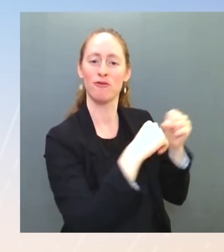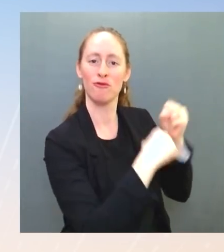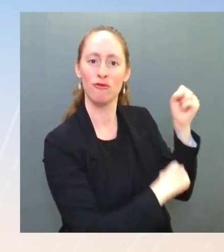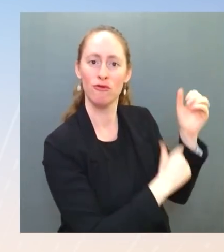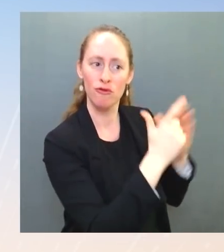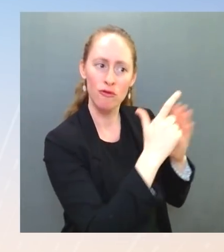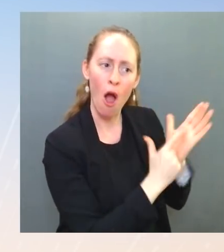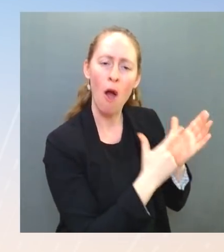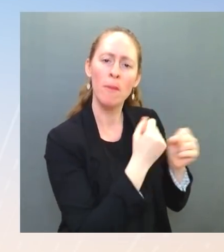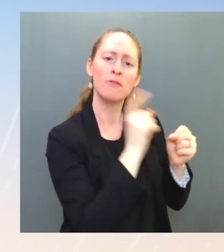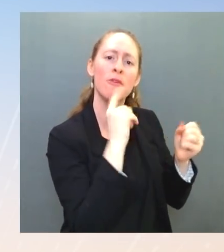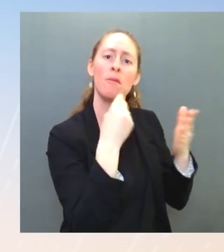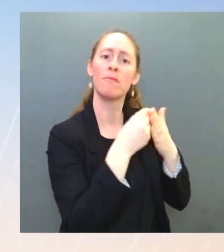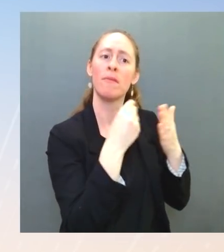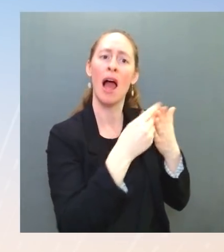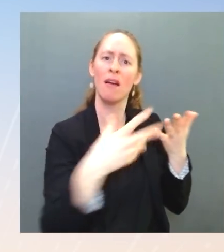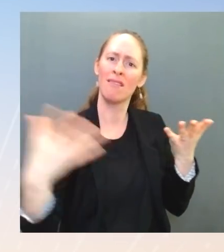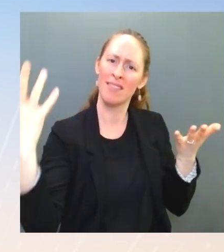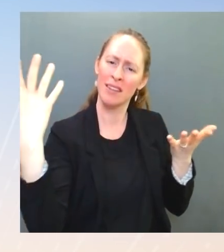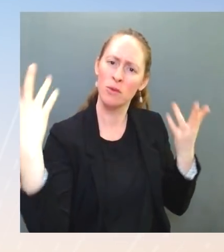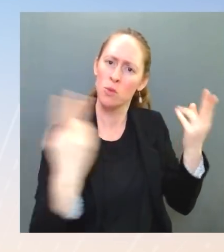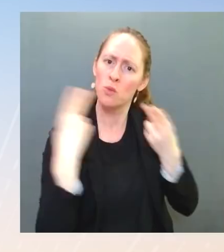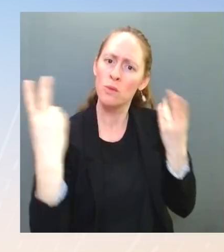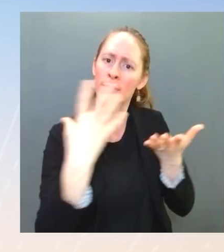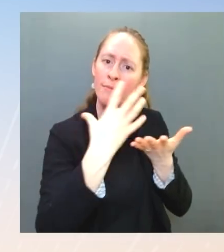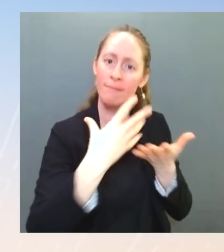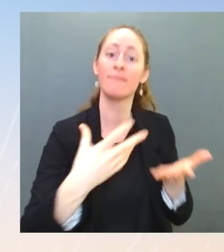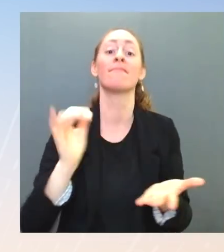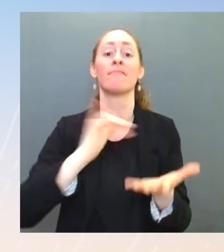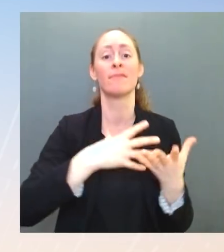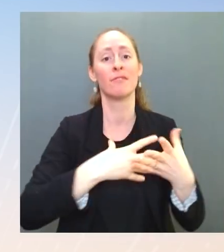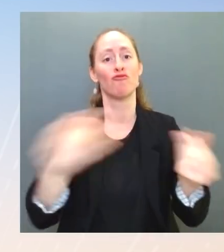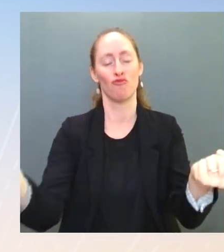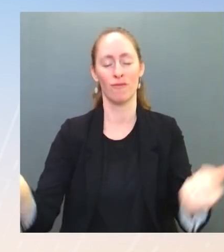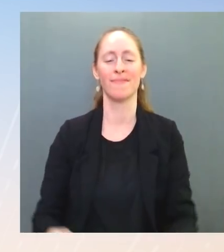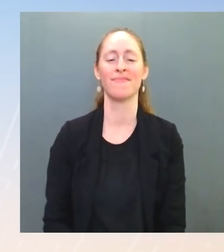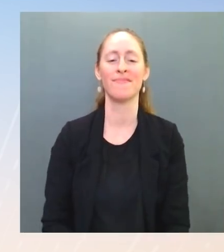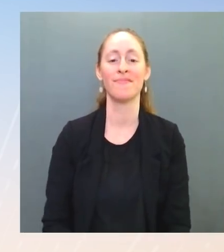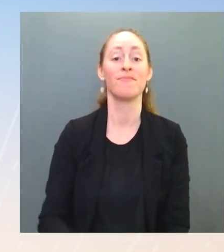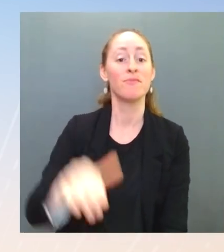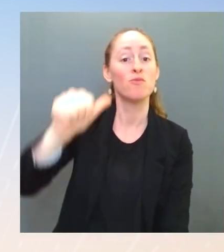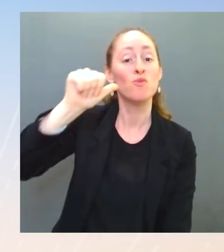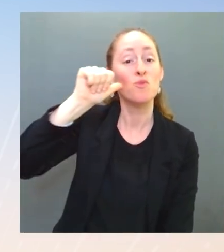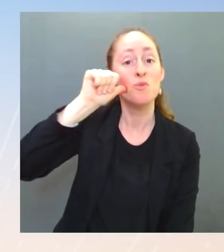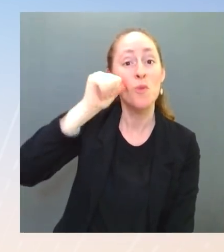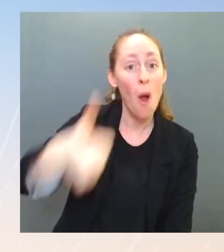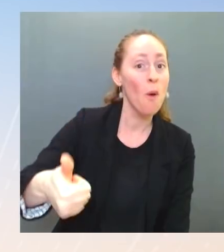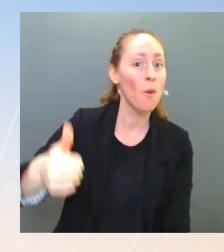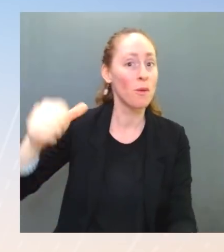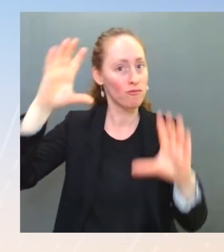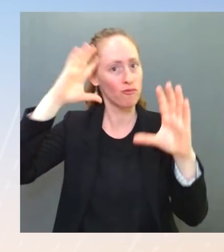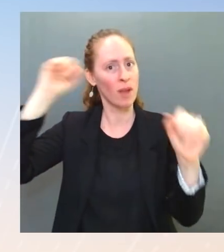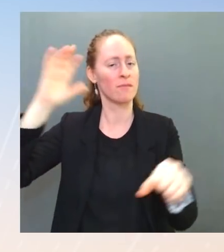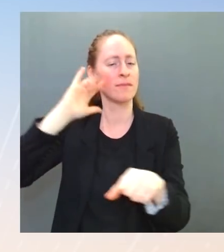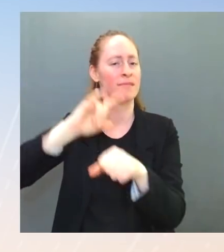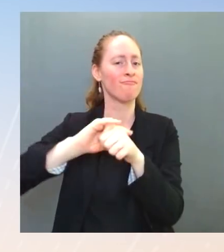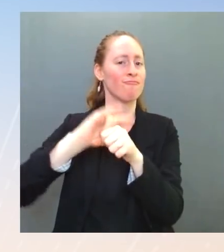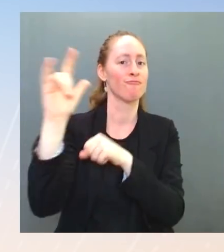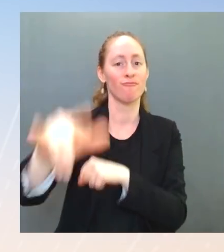to Menlo, Iowa, outside of Des Moines, to discuss the administration's actions to lower cost for working families.